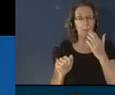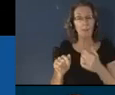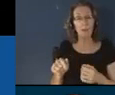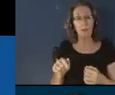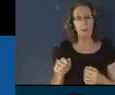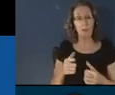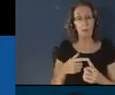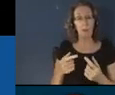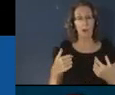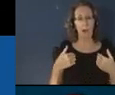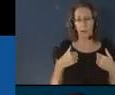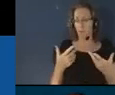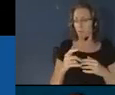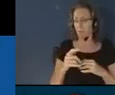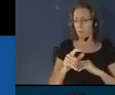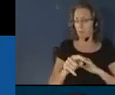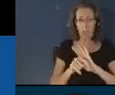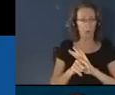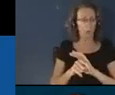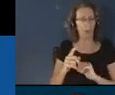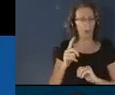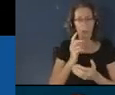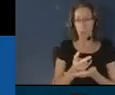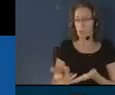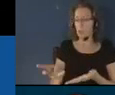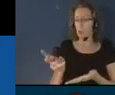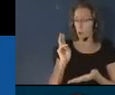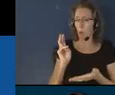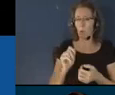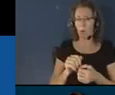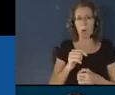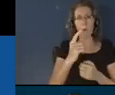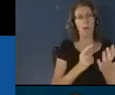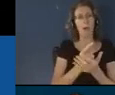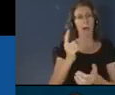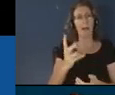I did a video I think two weeks ago there's an hour and a half long it took me over five hours